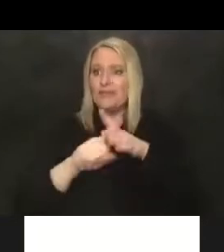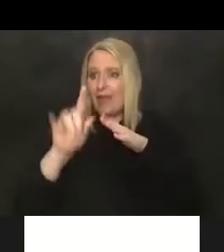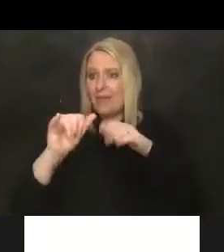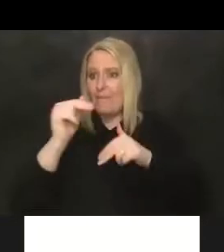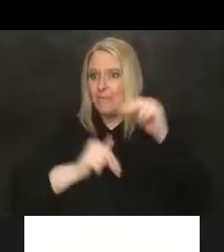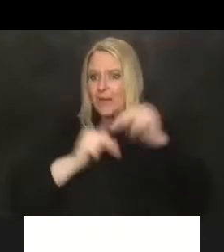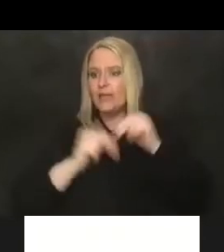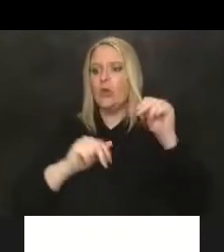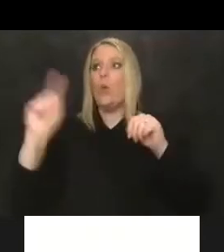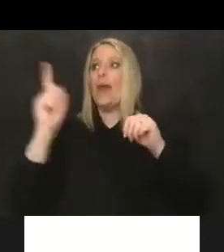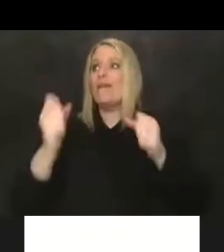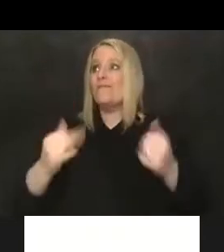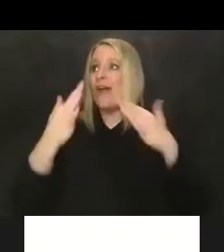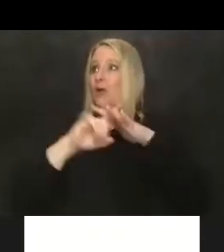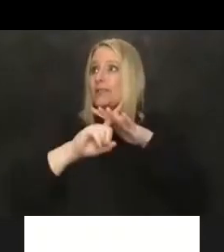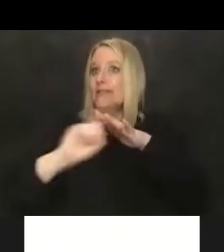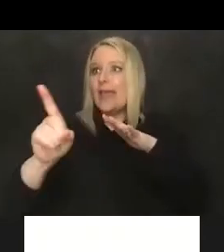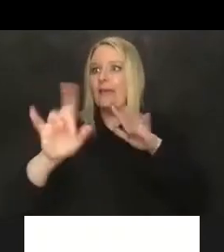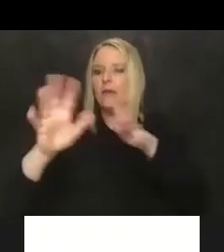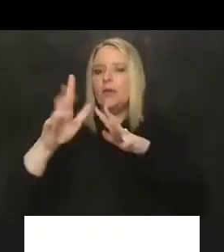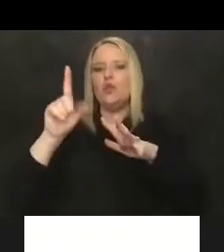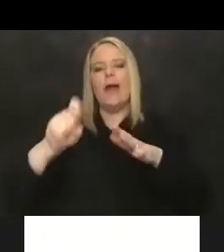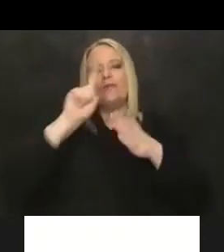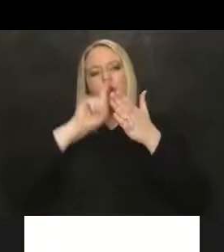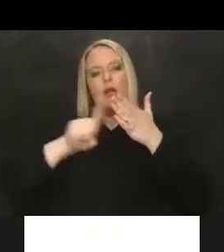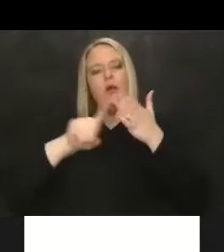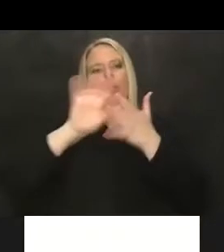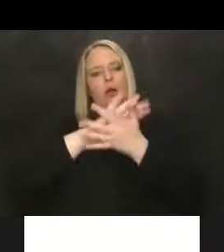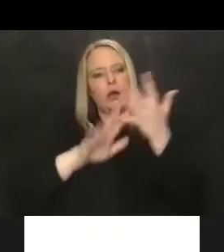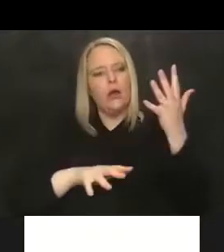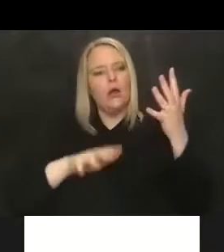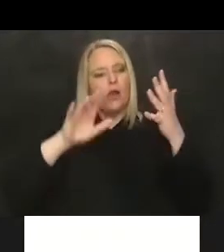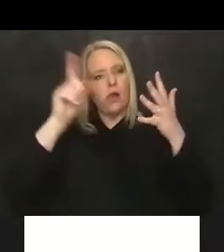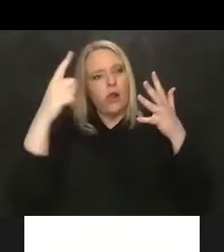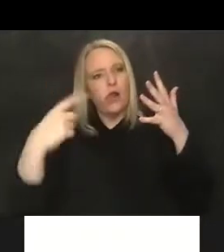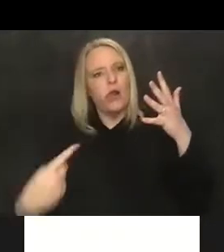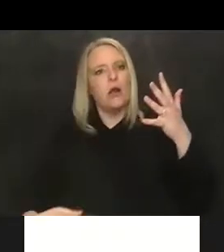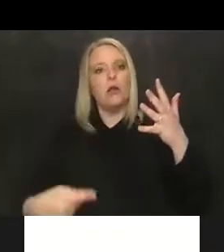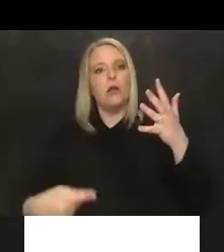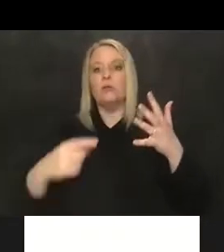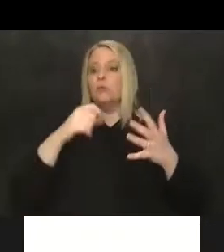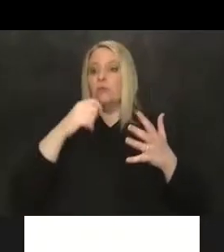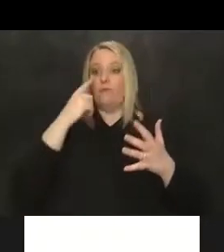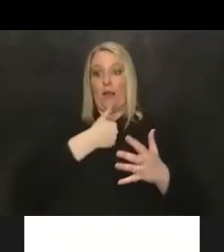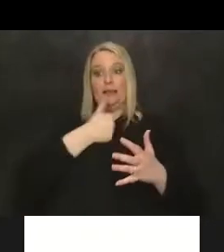you just have to look at so much stuff, that's not a problem for me that's a brilliant challenge,